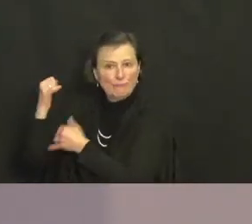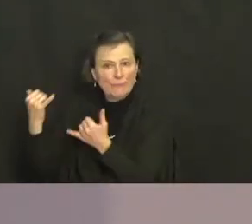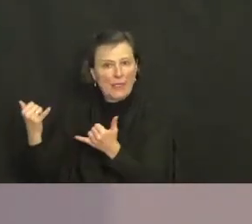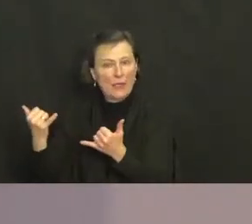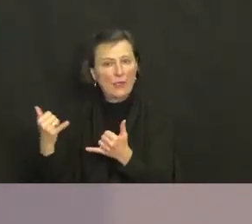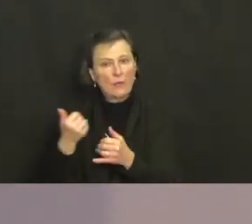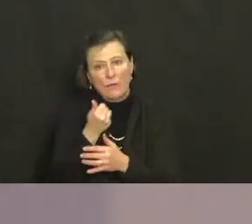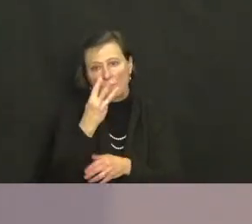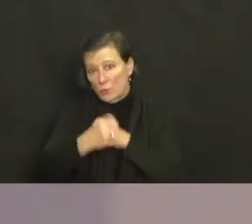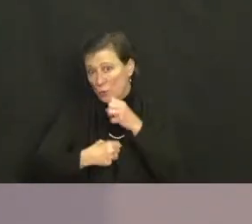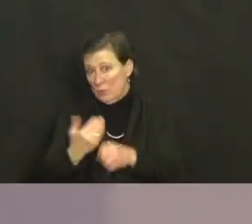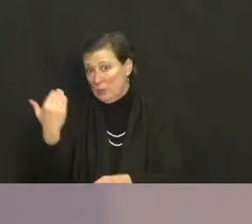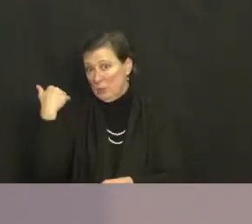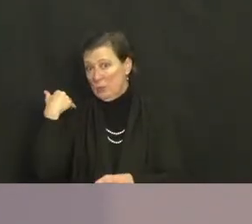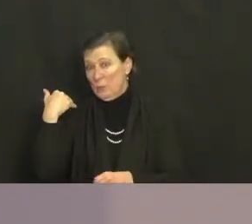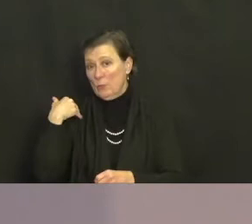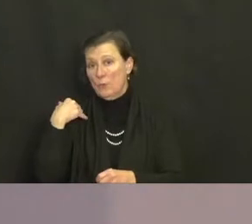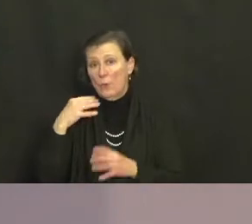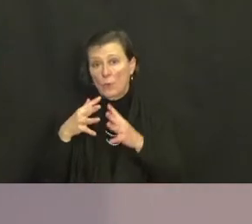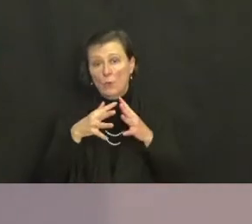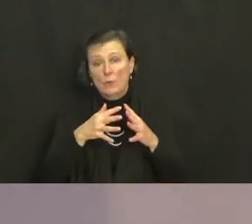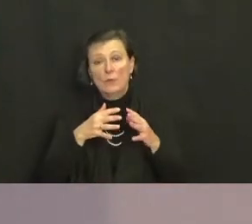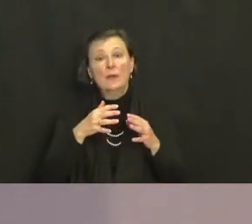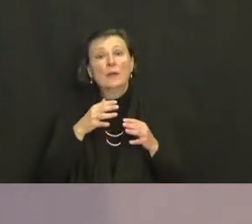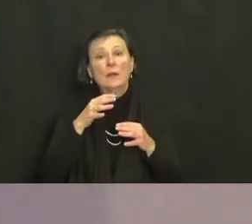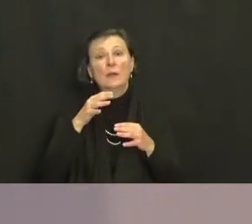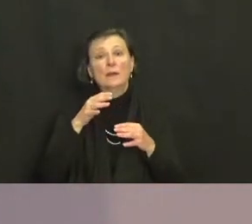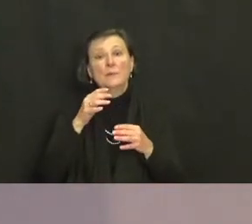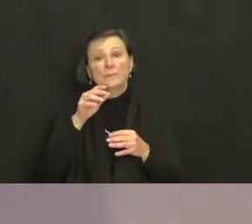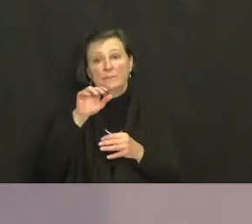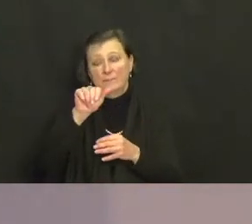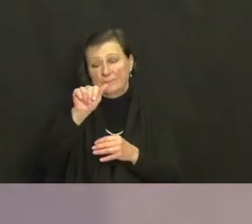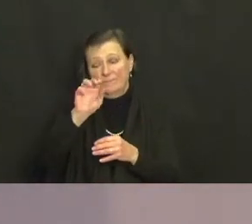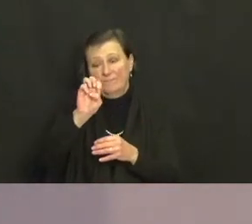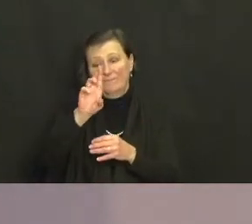A few years ago, the American-Norwegian scholar, Dr. Erica Chenoweth, she set out, she set